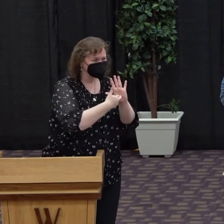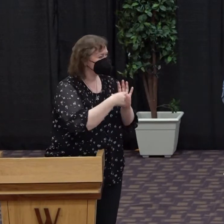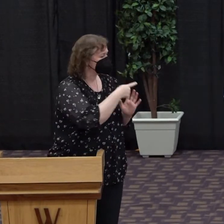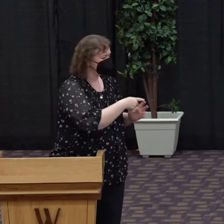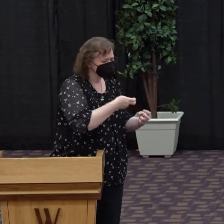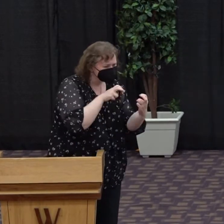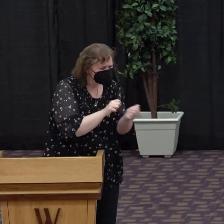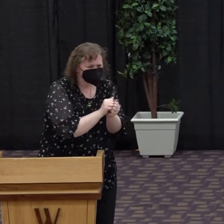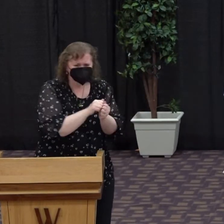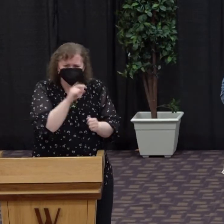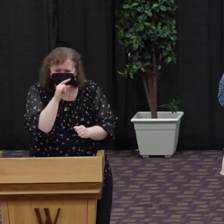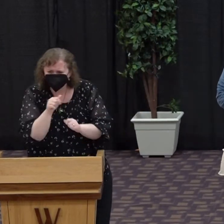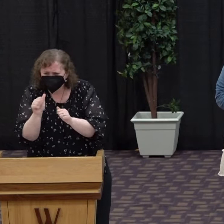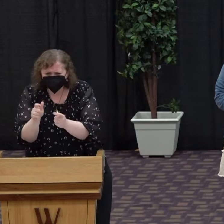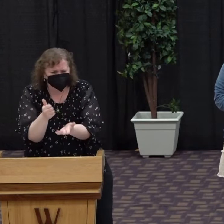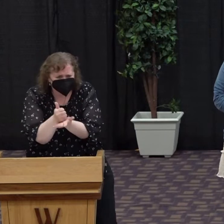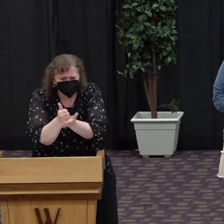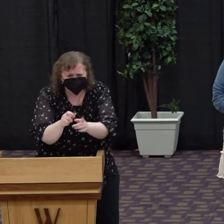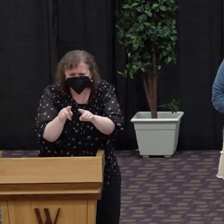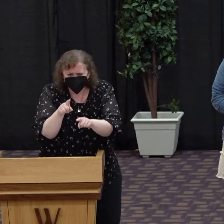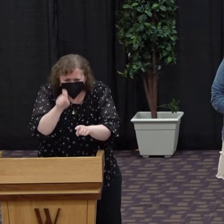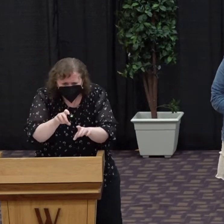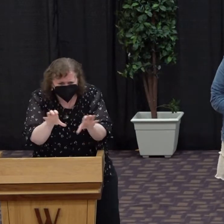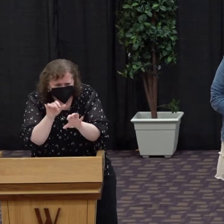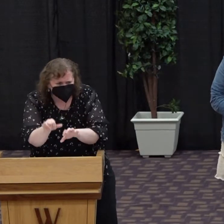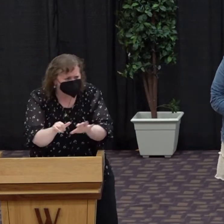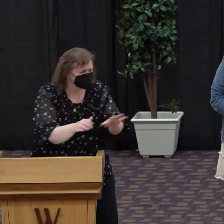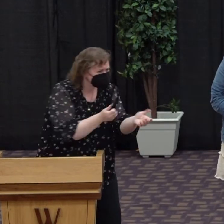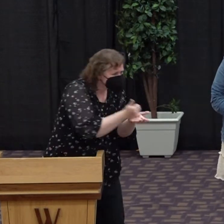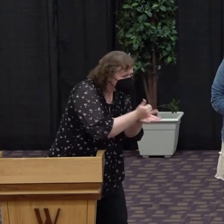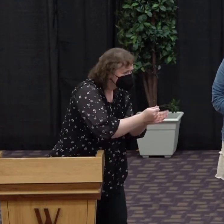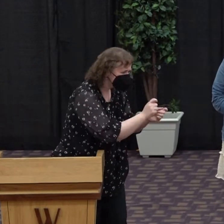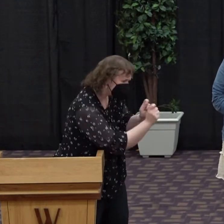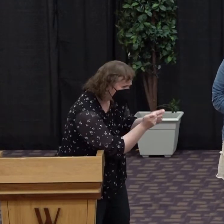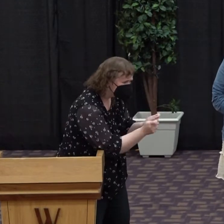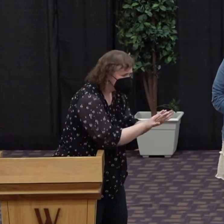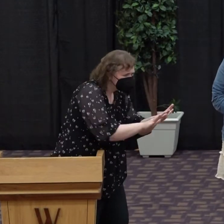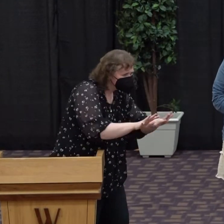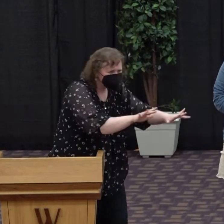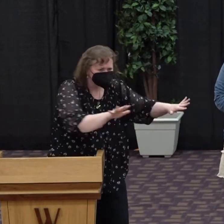She takes up that leadership role and helping everyone, and making sure everything is done.